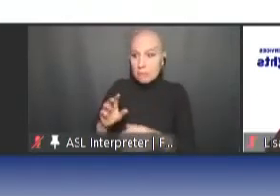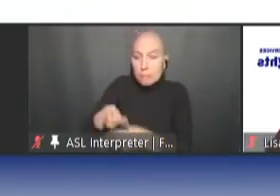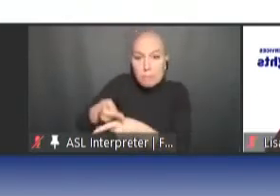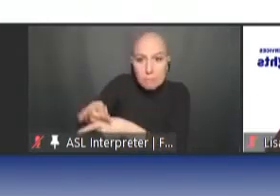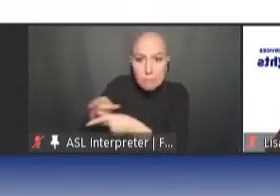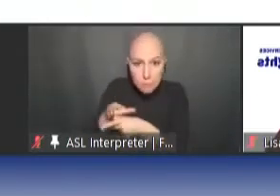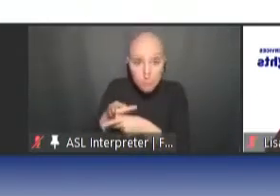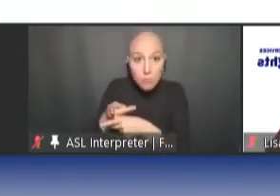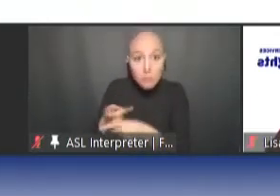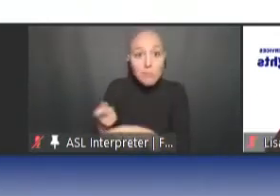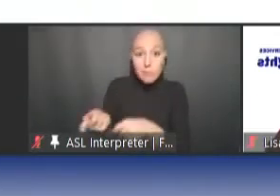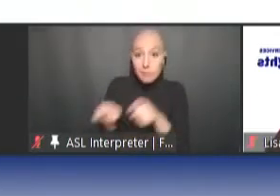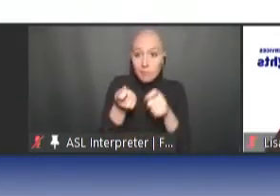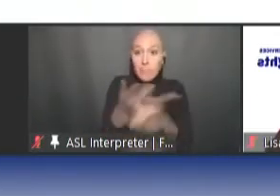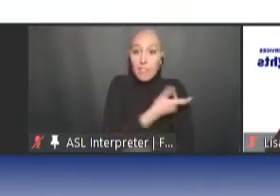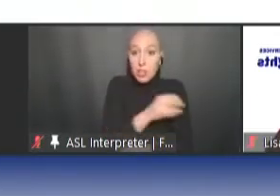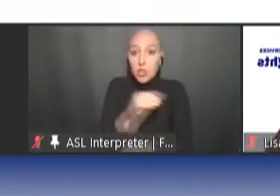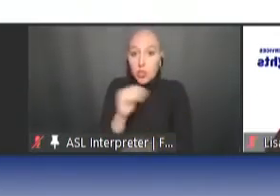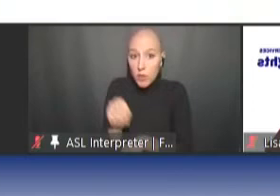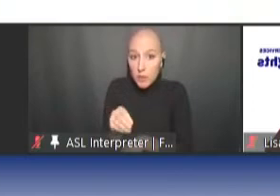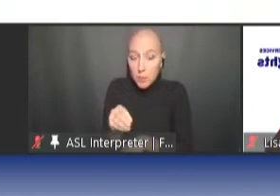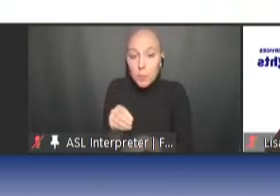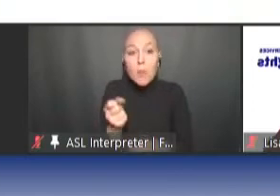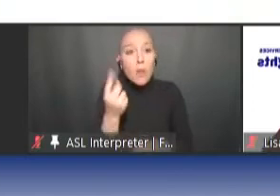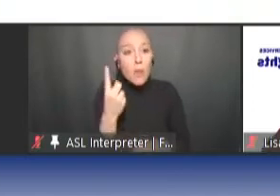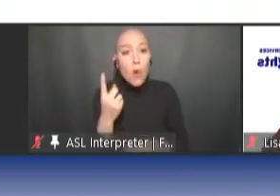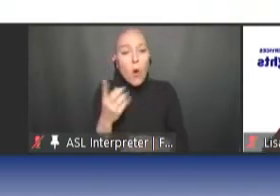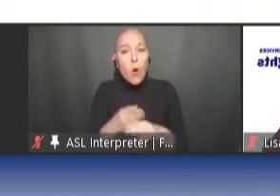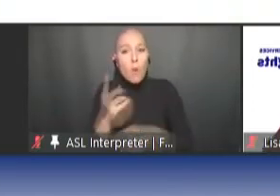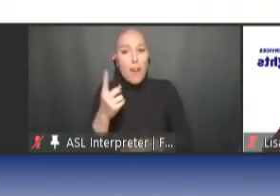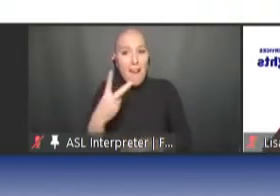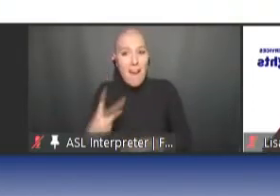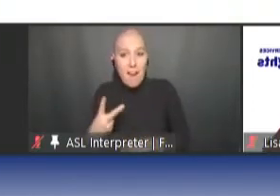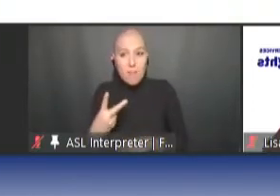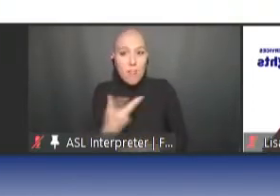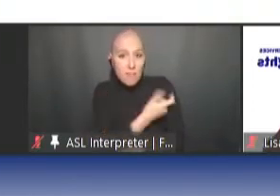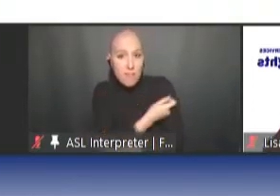the unvaccinated adults cited concerns about side effects as a reason they did not get vaccinated,